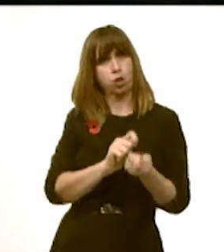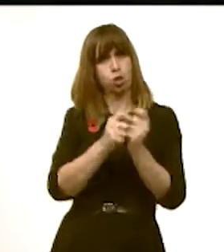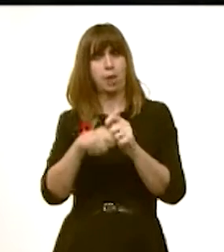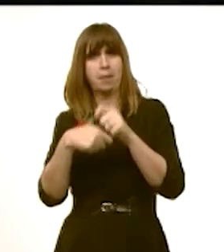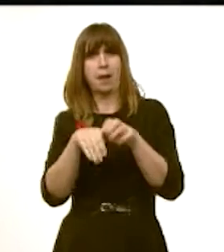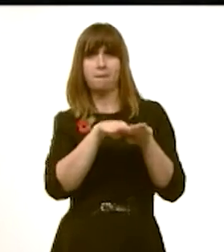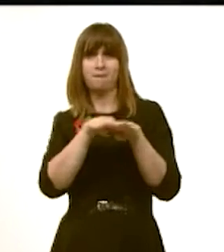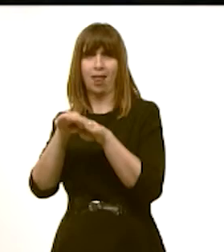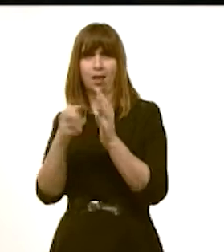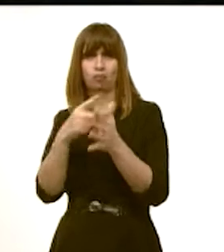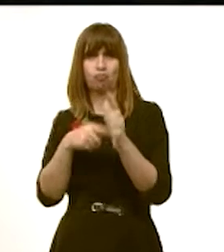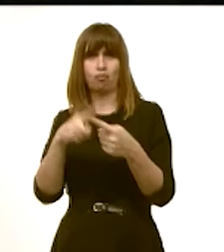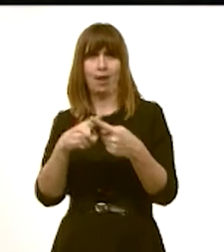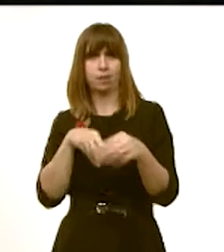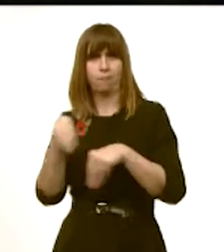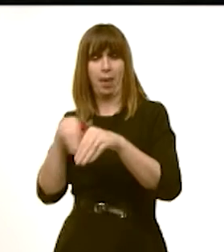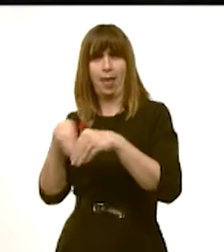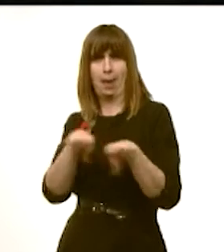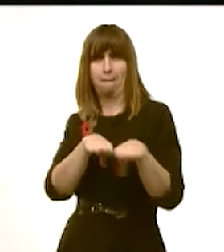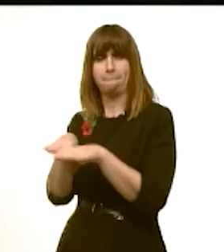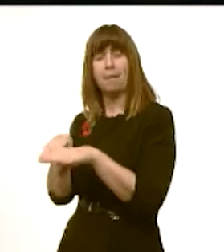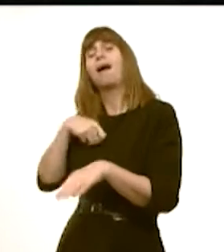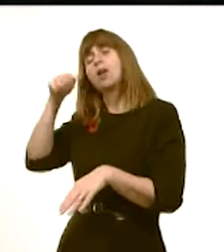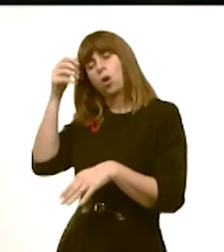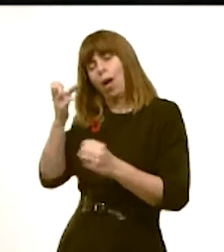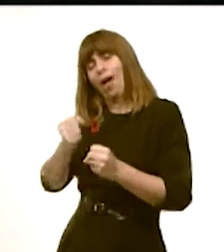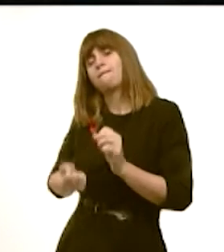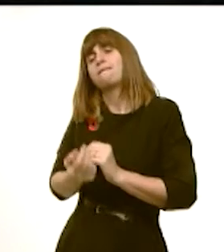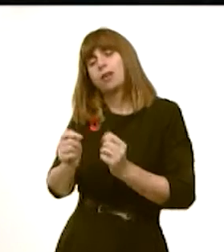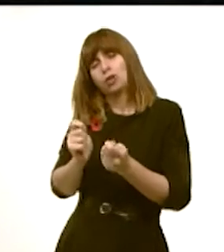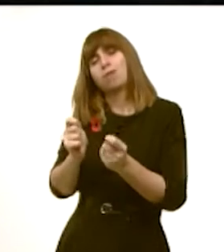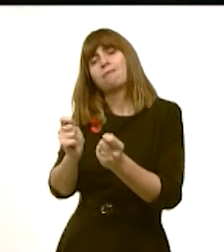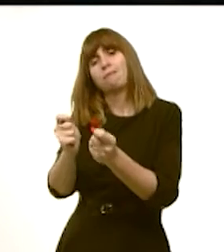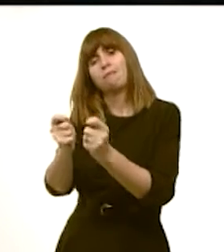I appreciate that things do change, but within this new scheme there is no recognition of